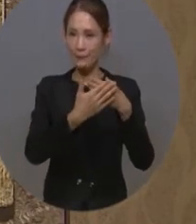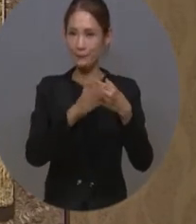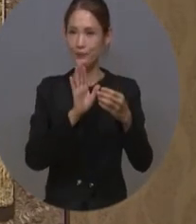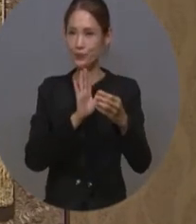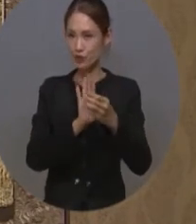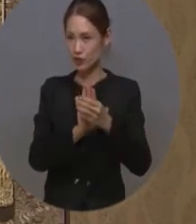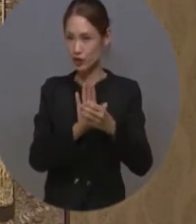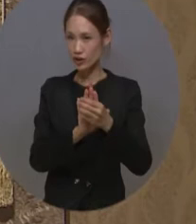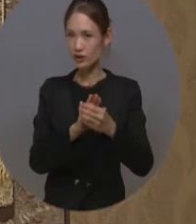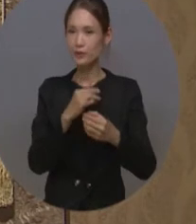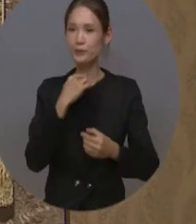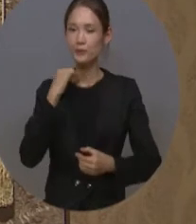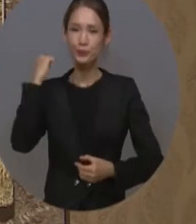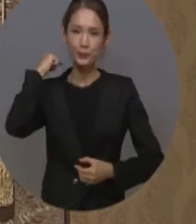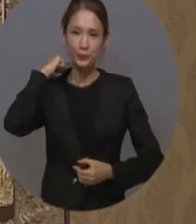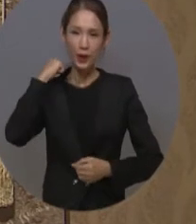to sleep well and be healthy